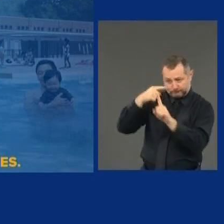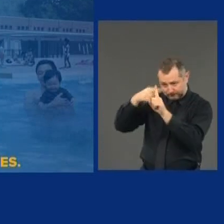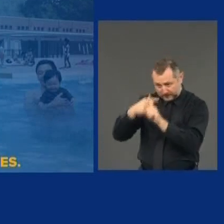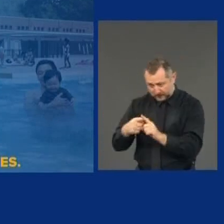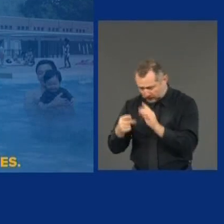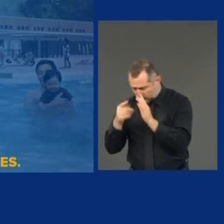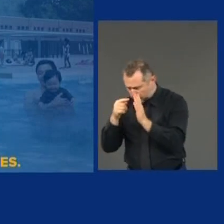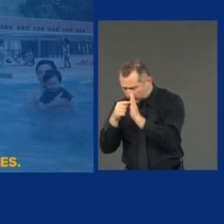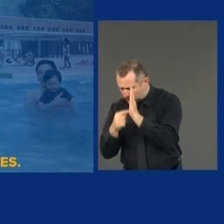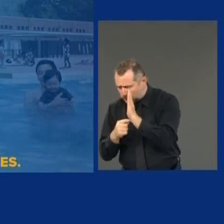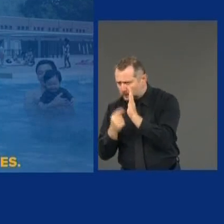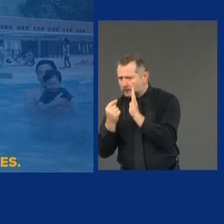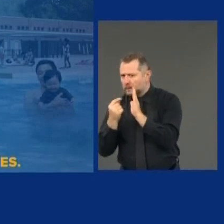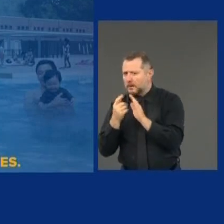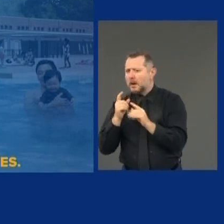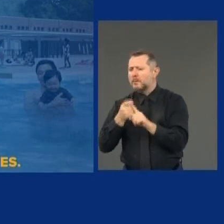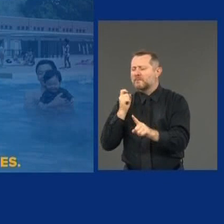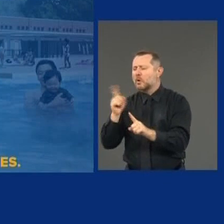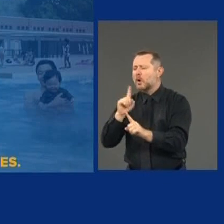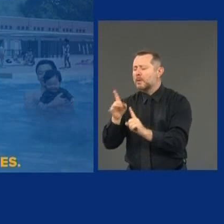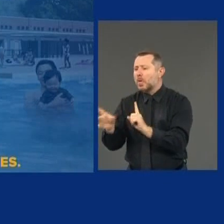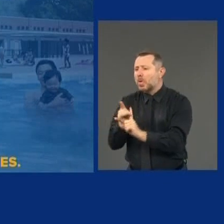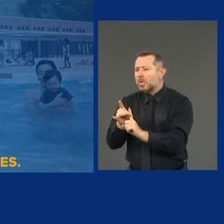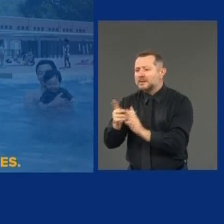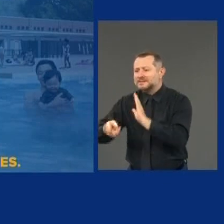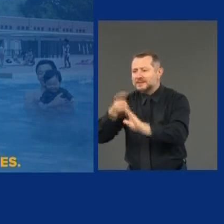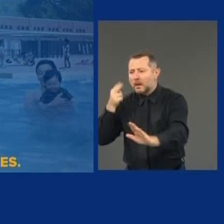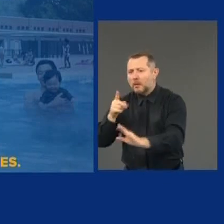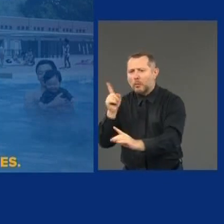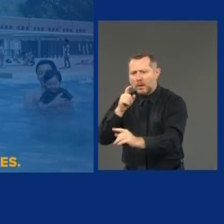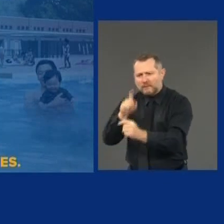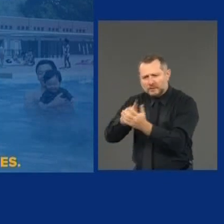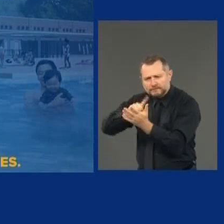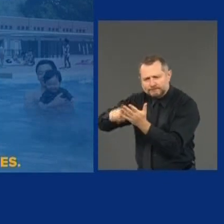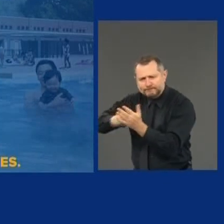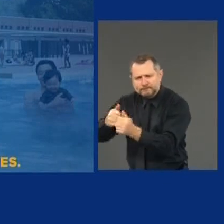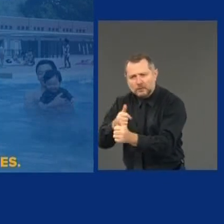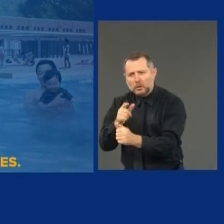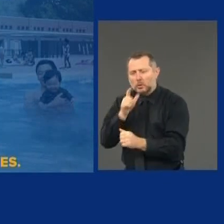AGAIN, THEY HAVE THE TEST DATA. THEY SHOULD BE STUDYING THE TEST DATA AND LOOKING TO POST POSITIVES AND SEE WHERE THE POSITIVES ARE COMING FROM.